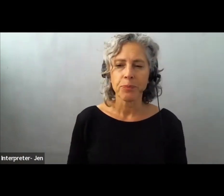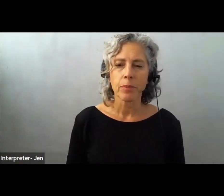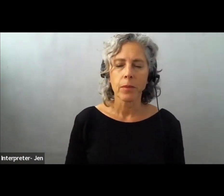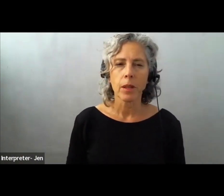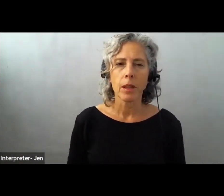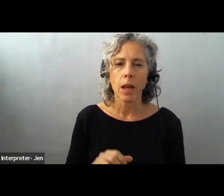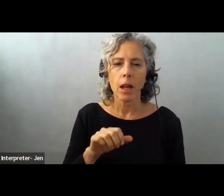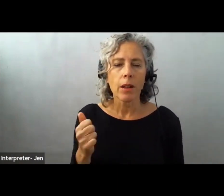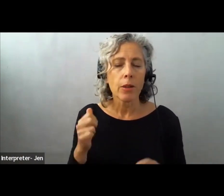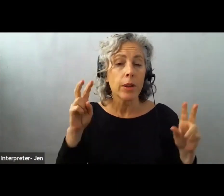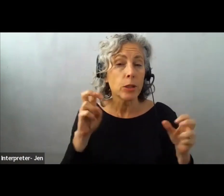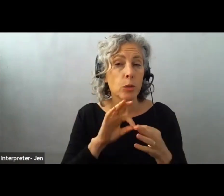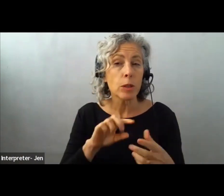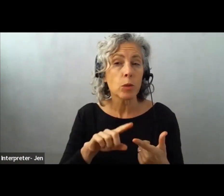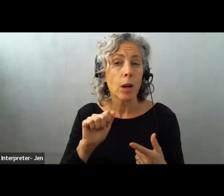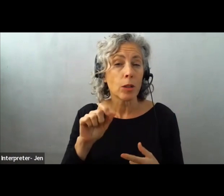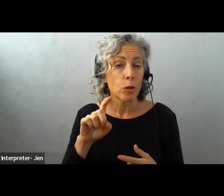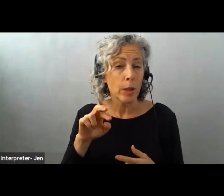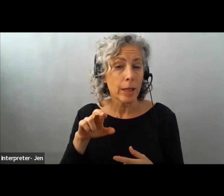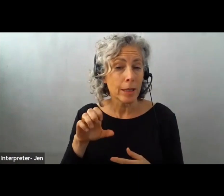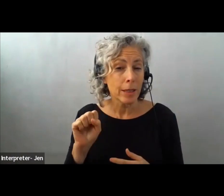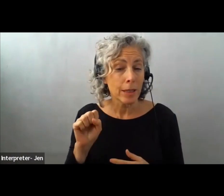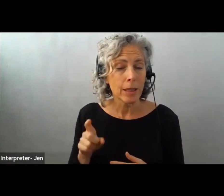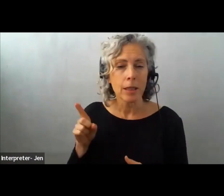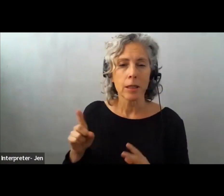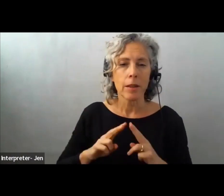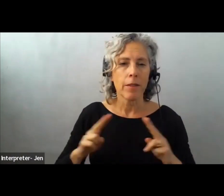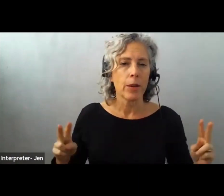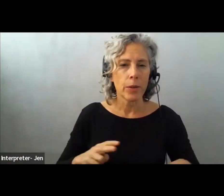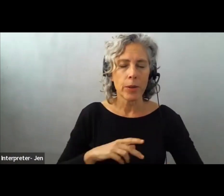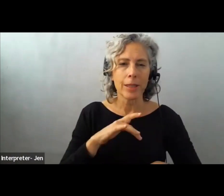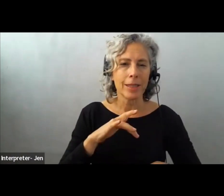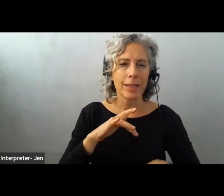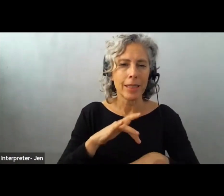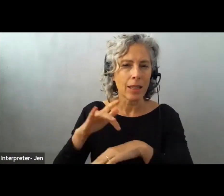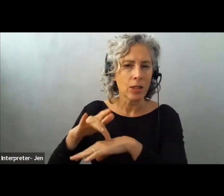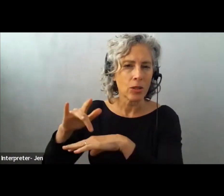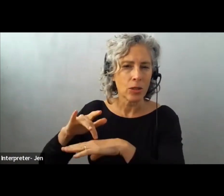Andreas is that he's very tactile defensive. And what that